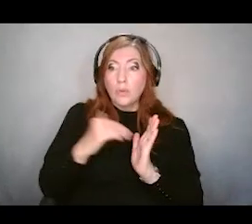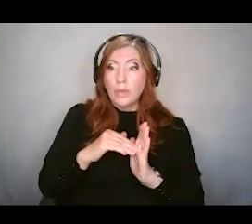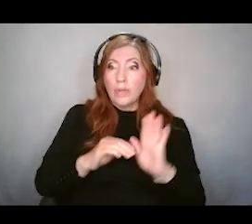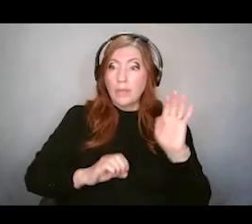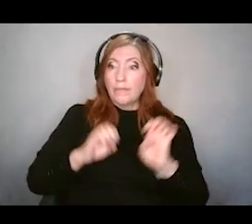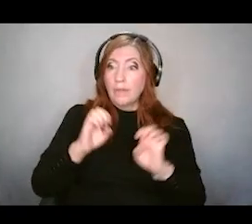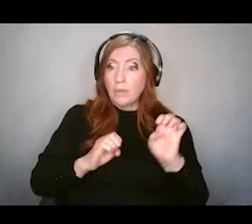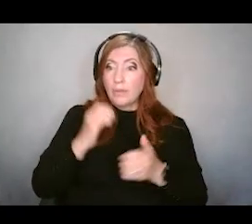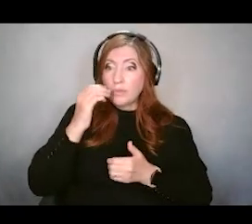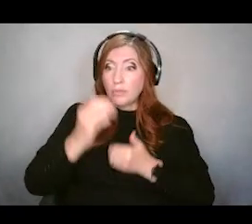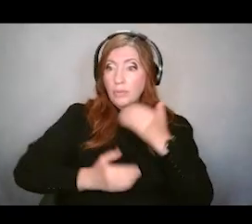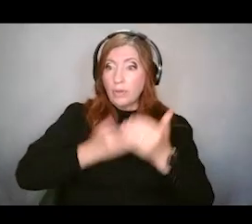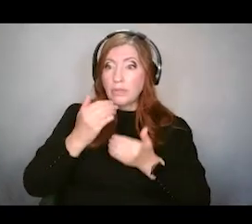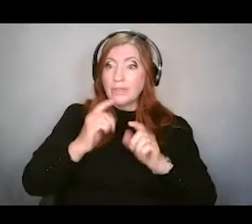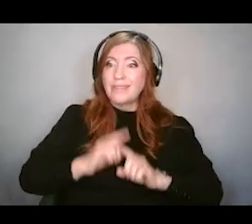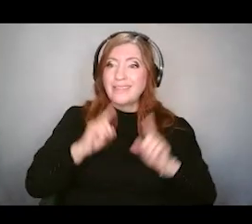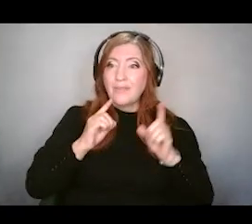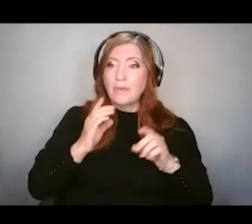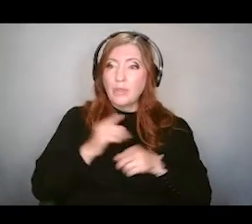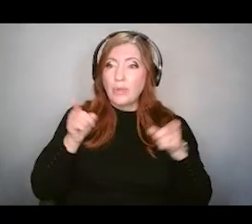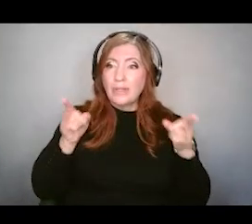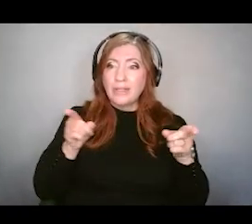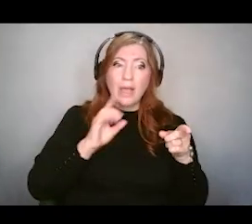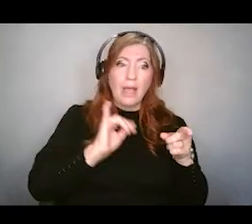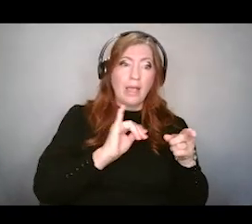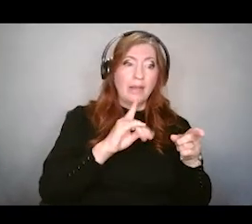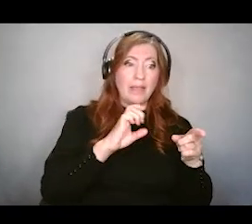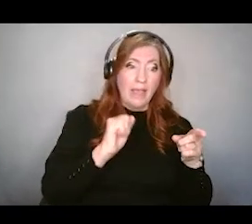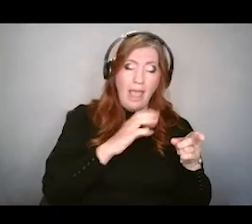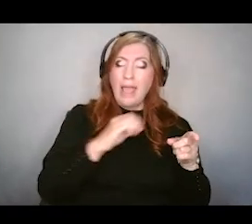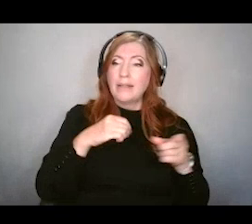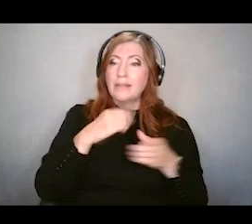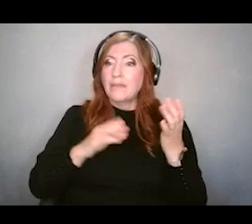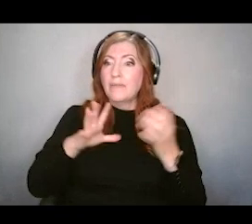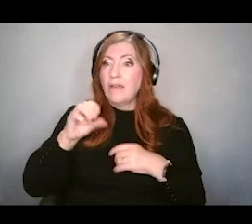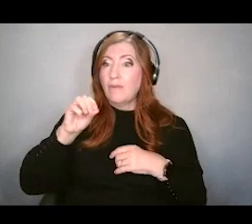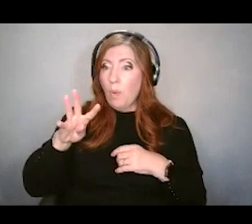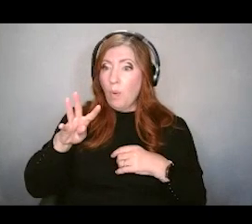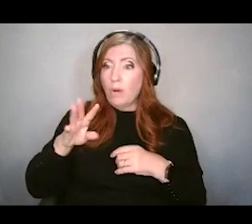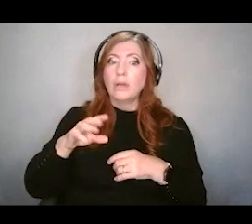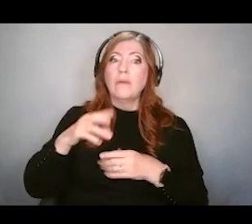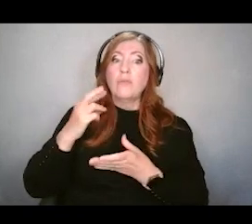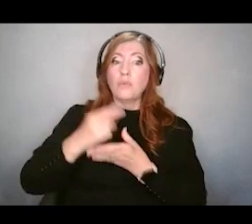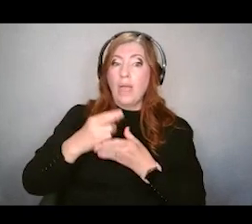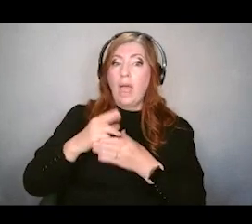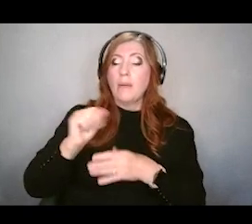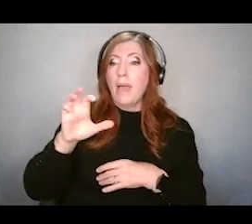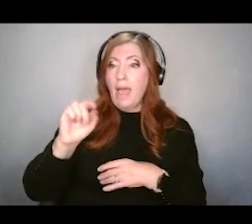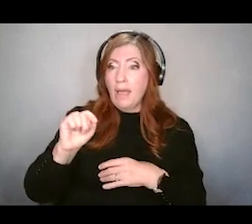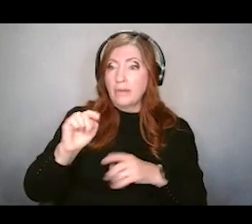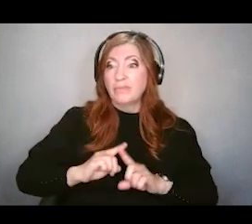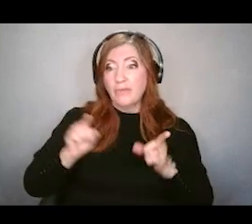reevaluation processes differ between the IDEA and Section 504 of the Rehabilitation Act.